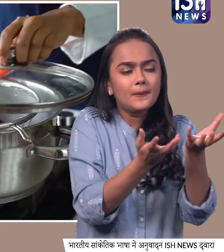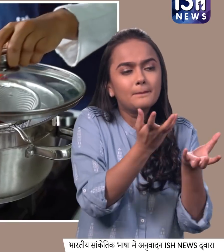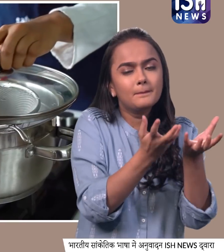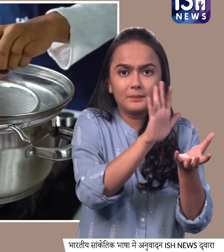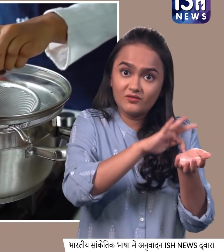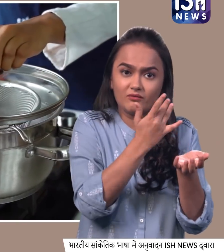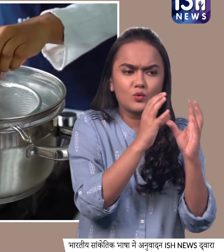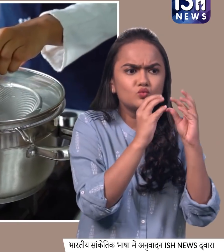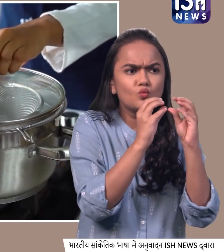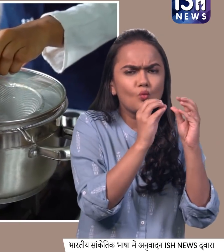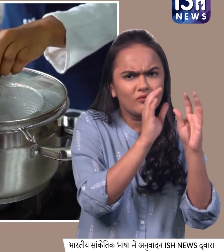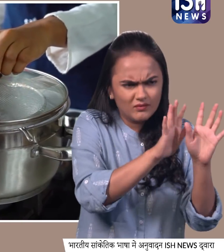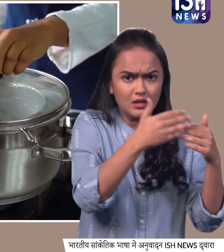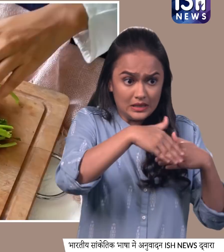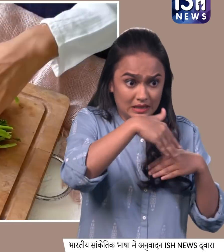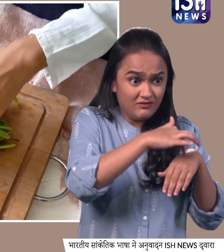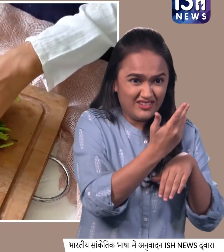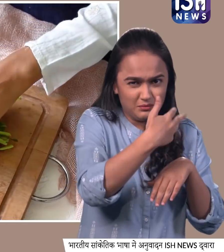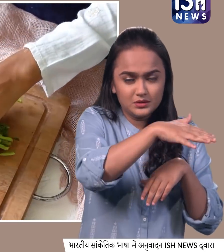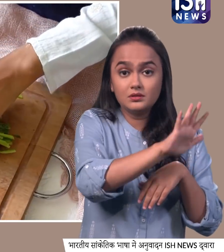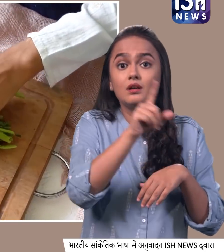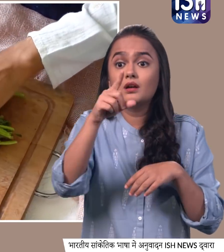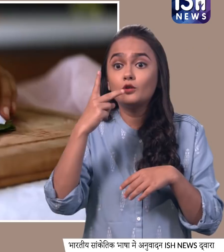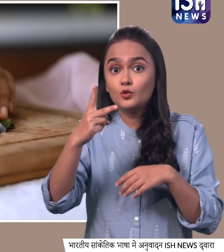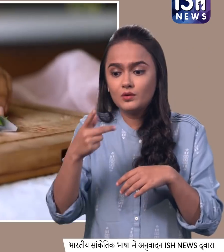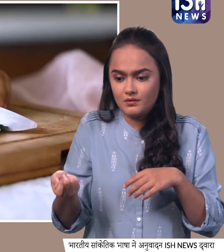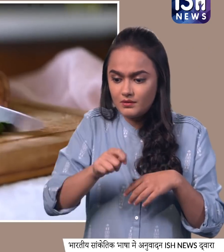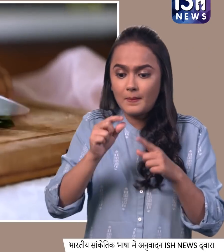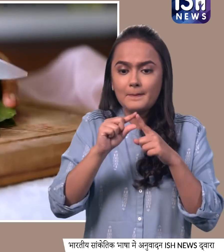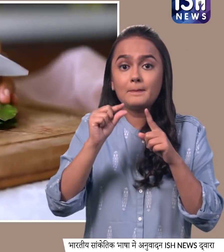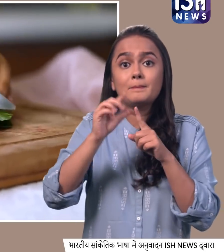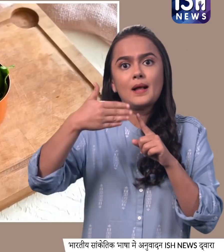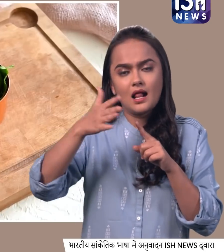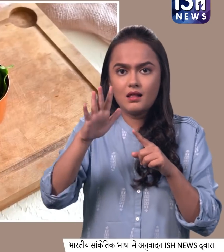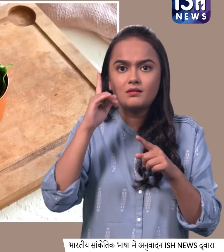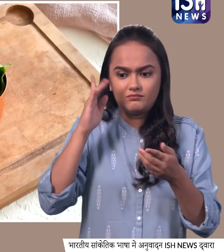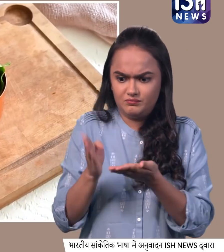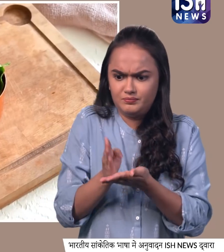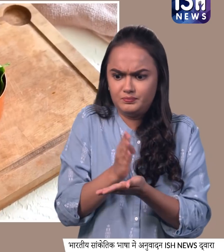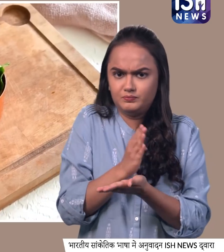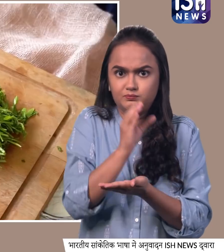While your beetroot is steaming, take 2 cups of thickly chopped spinach